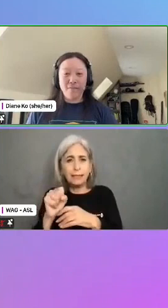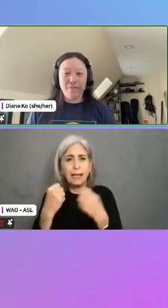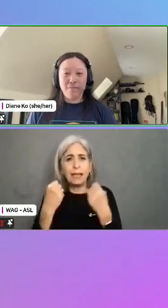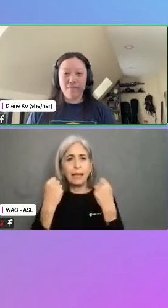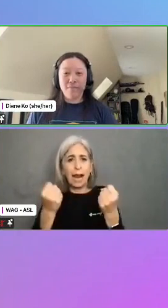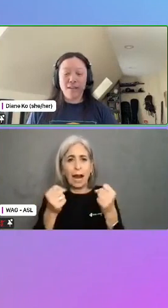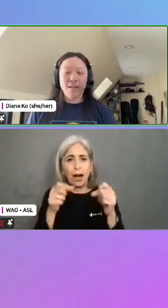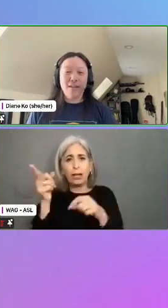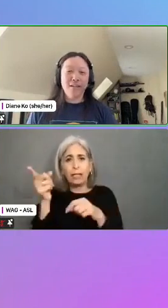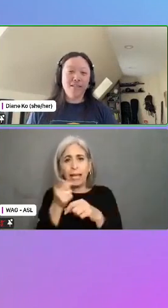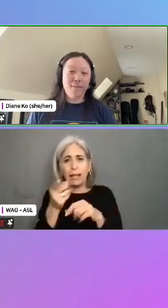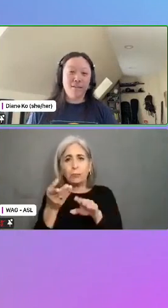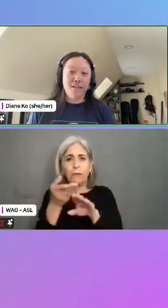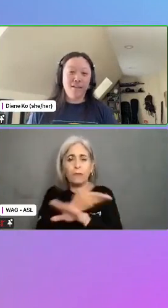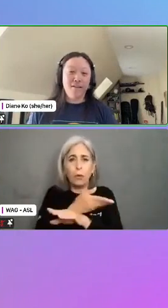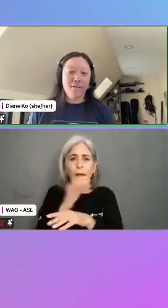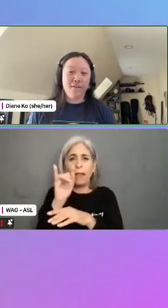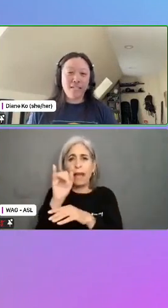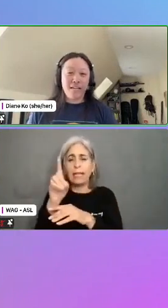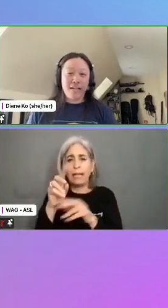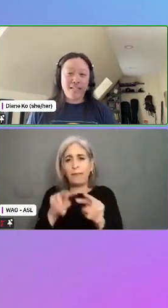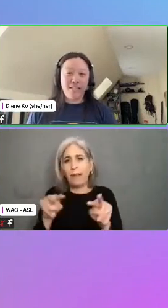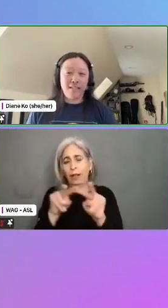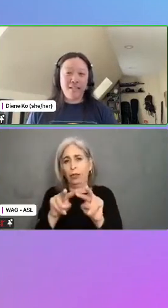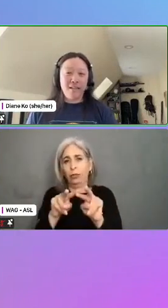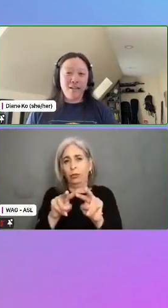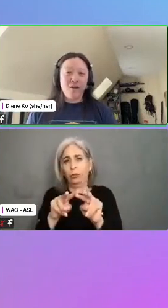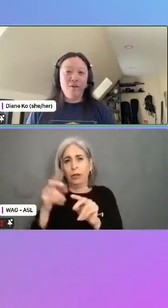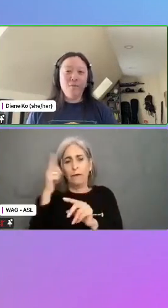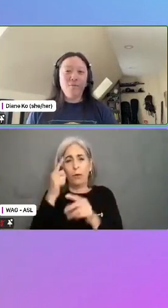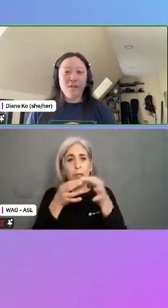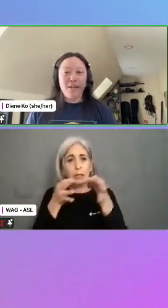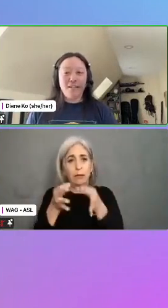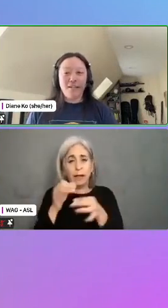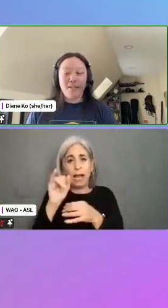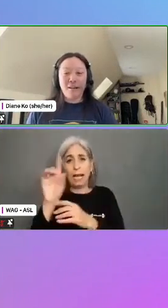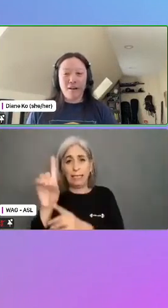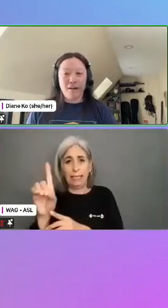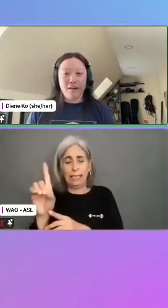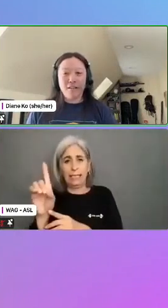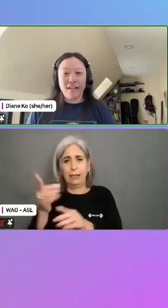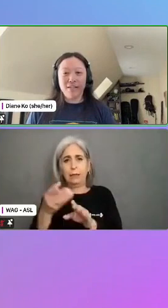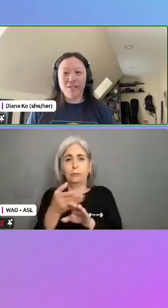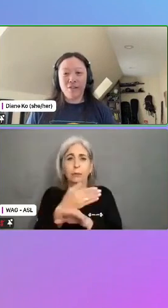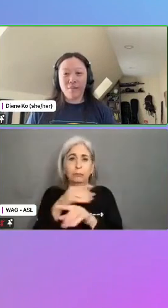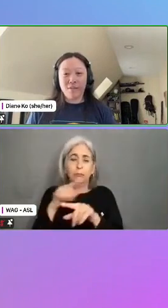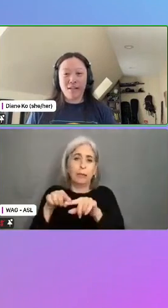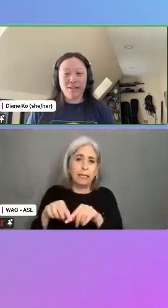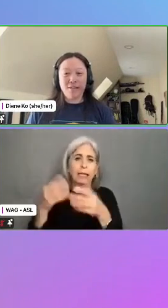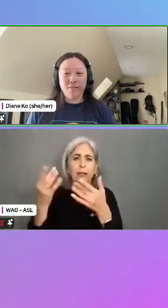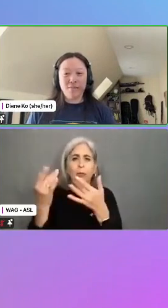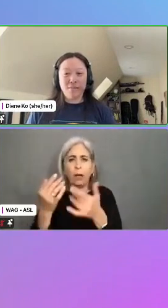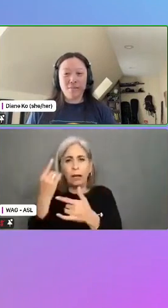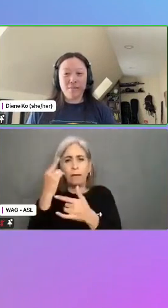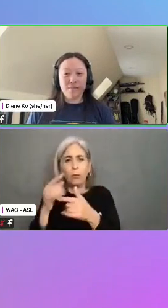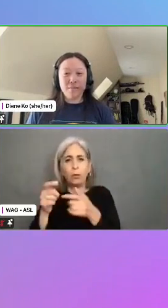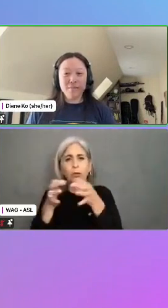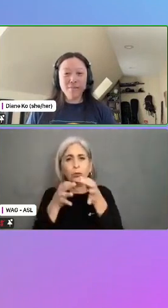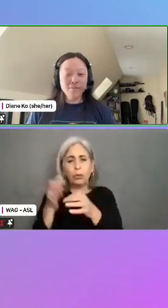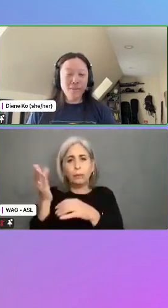the air. Hopefully, unlike bandit, you're all still here with me and ready for comment scenario. Let's more, because it's time for another talk about cards period cards often consist of an image on top and some content below it. They're